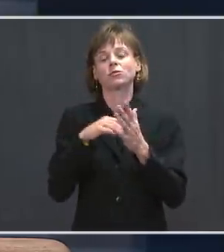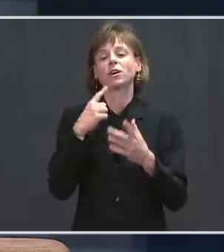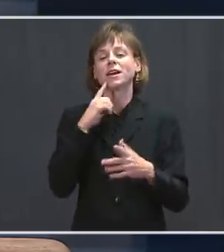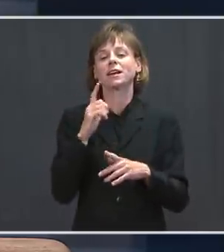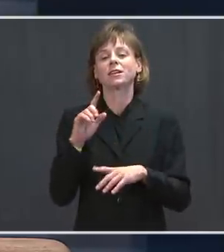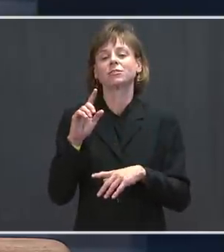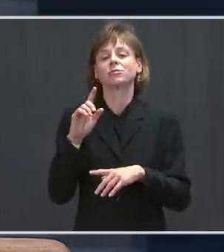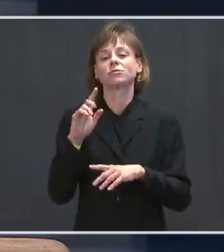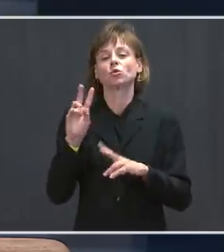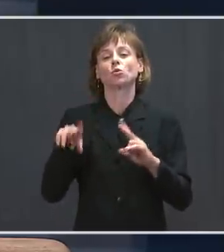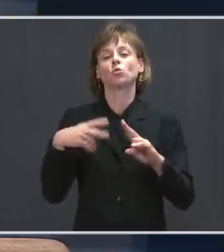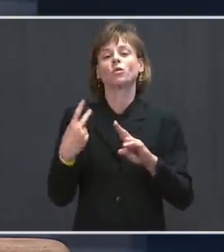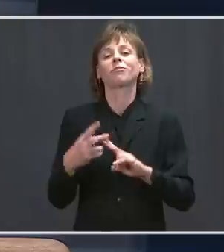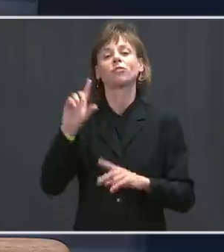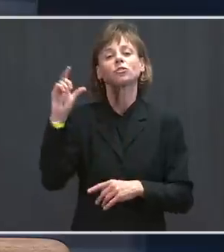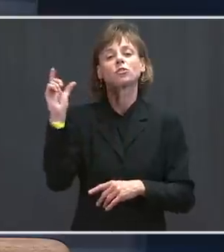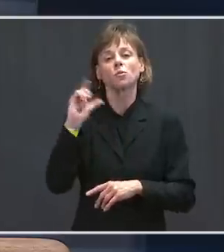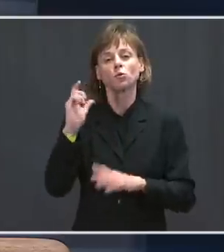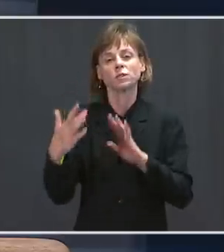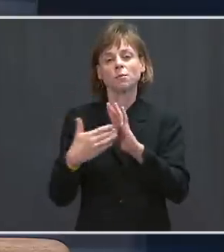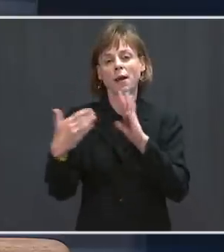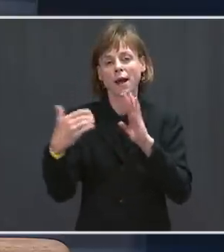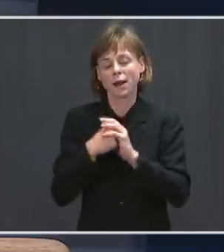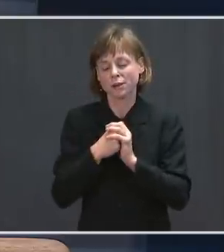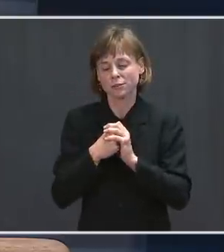the ban on transgender service members serving in our military,